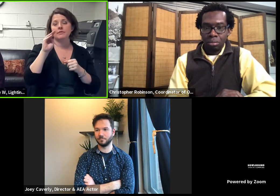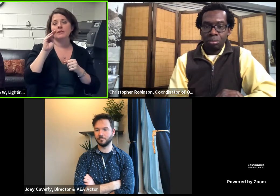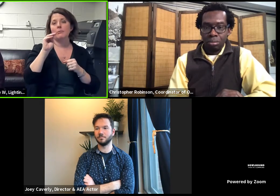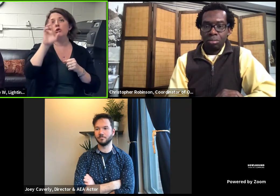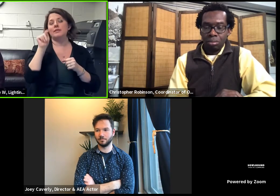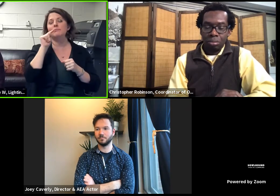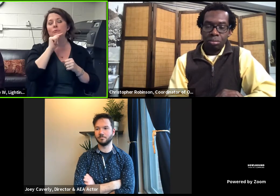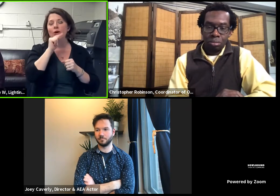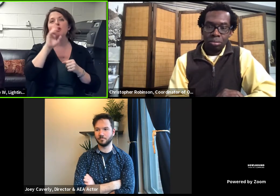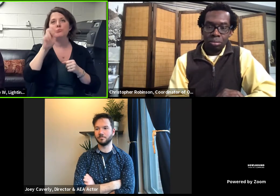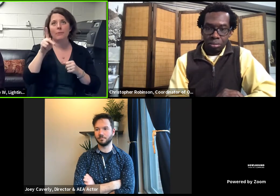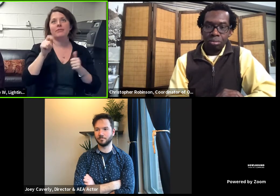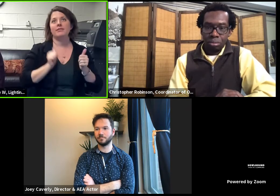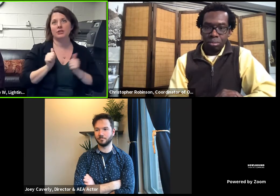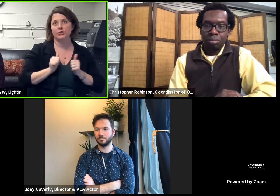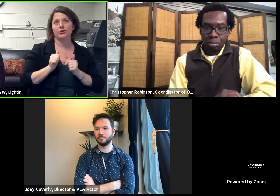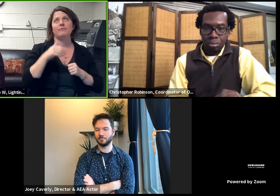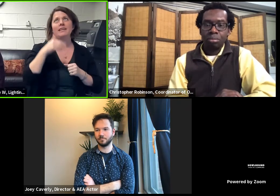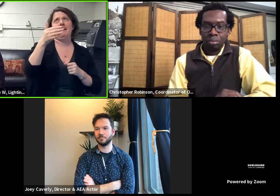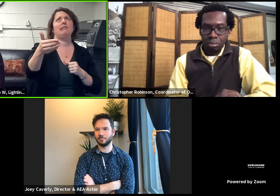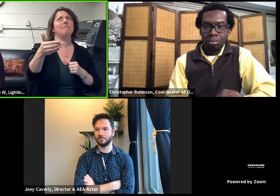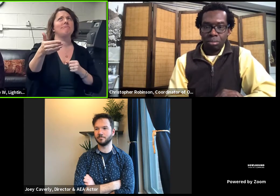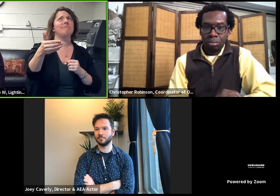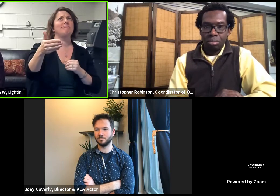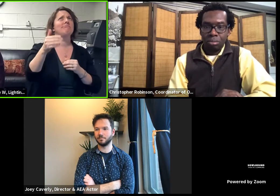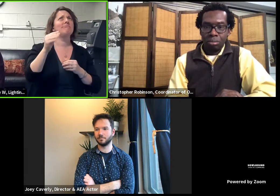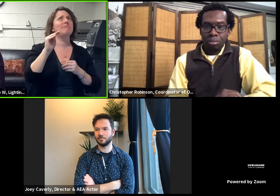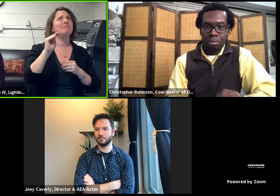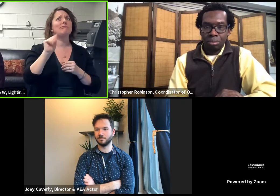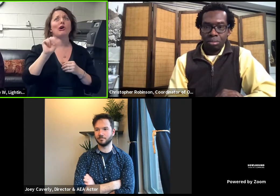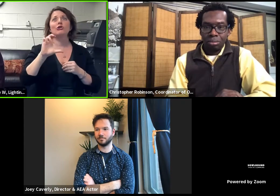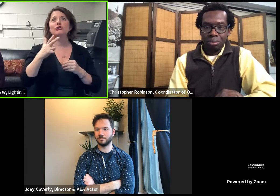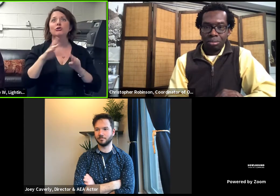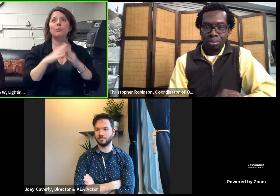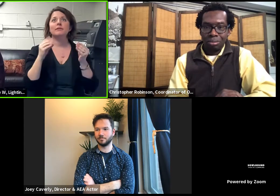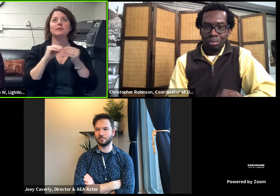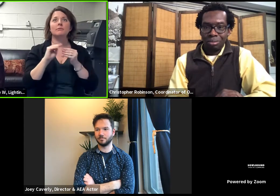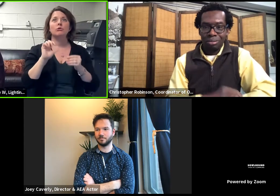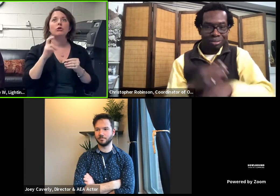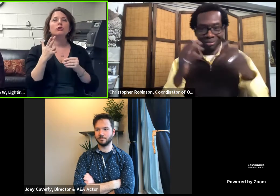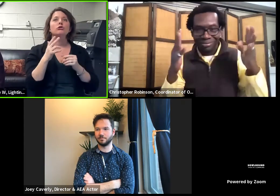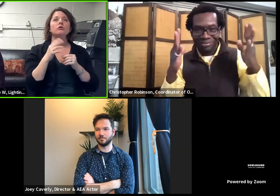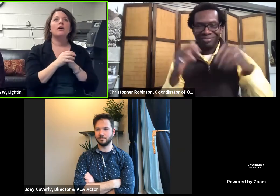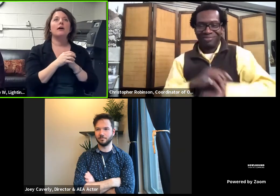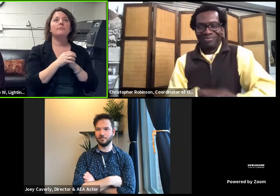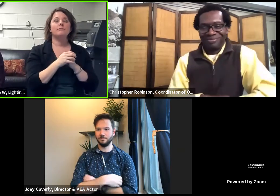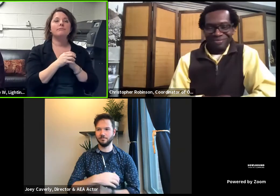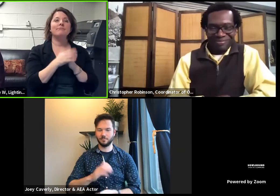at the Milwaukee Repertory Theater. That will be next March, opening March.